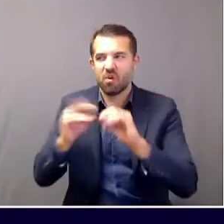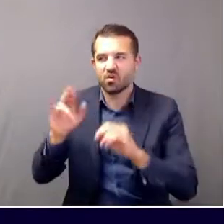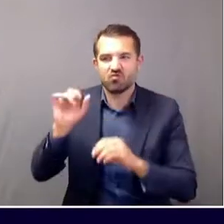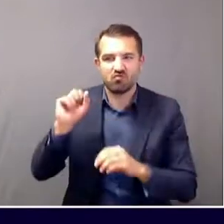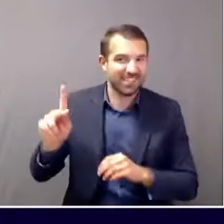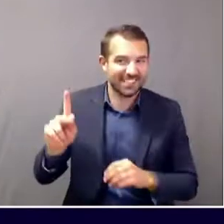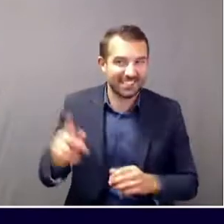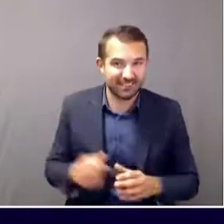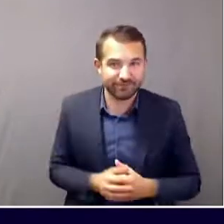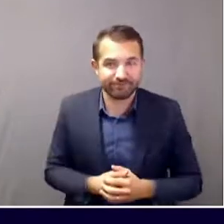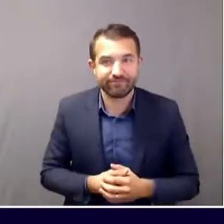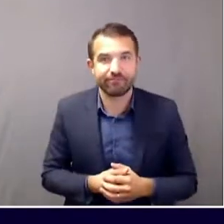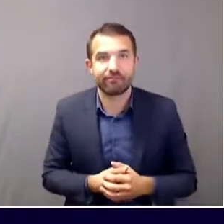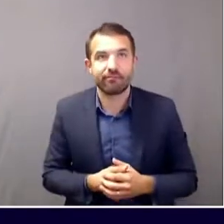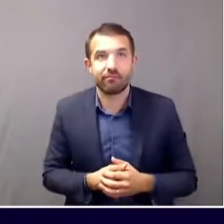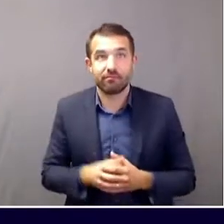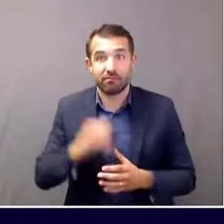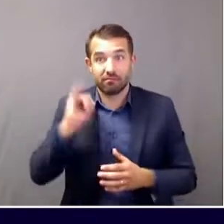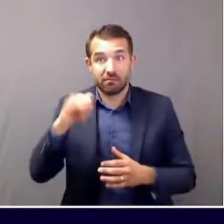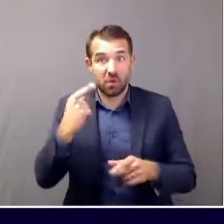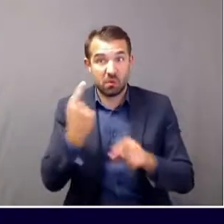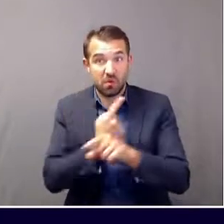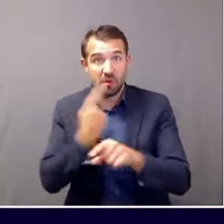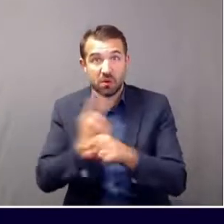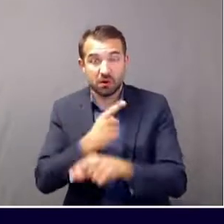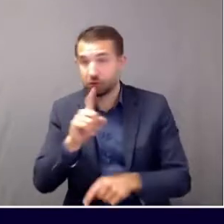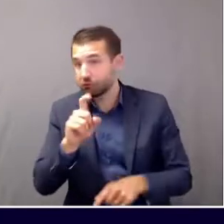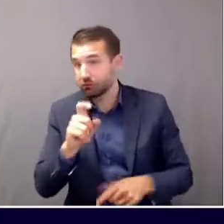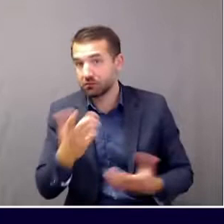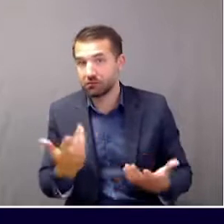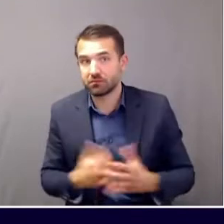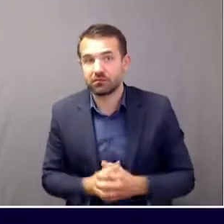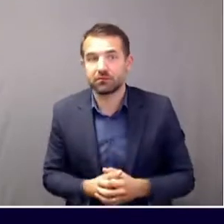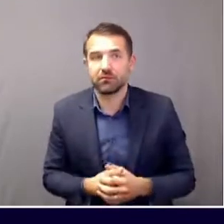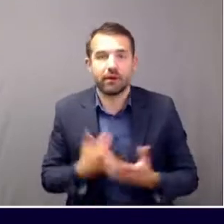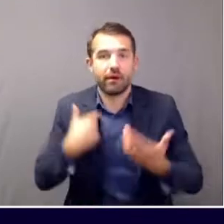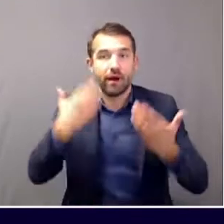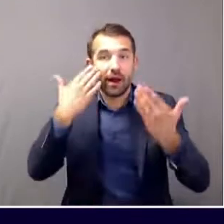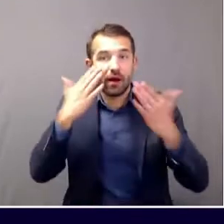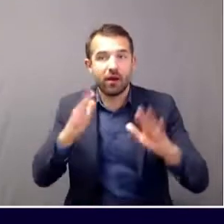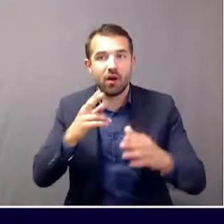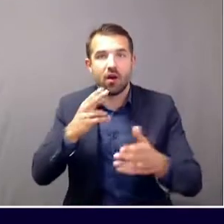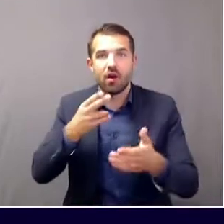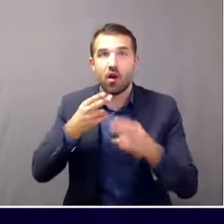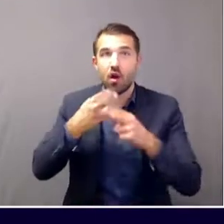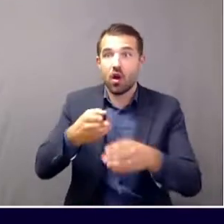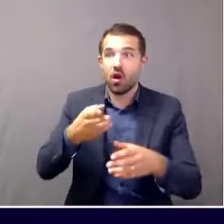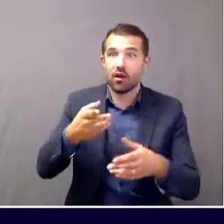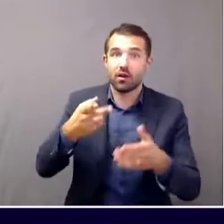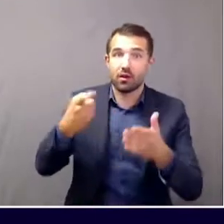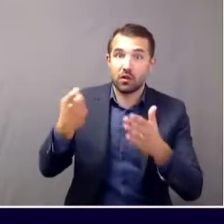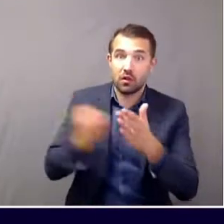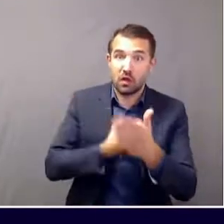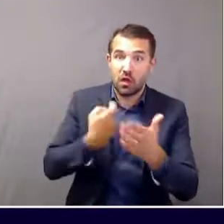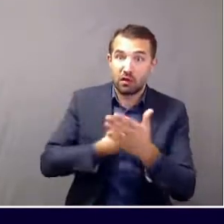we don't know that yet am I suggesting that hockey is an